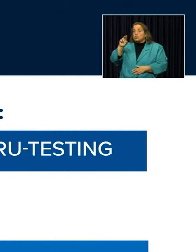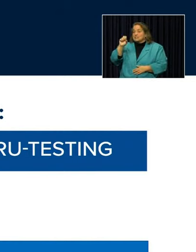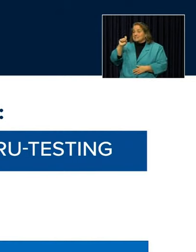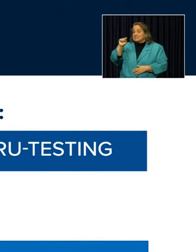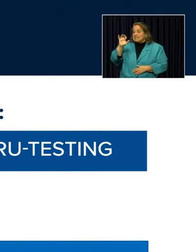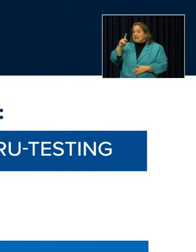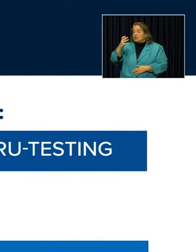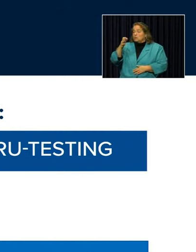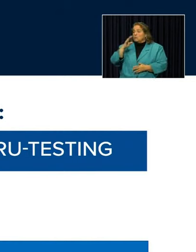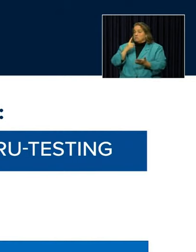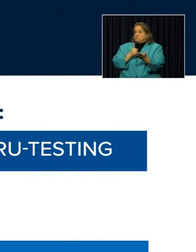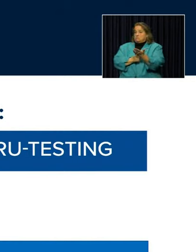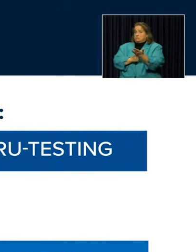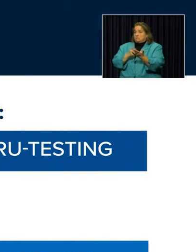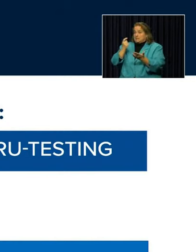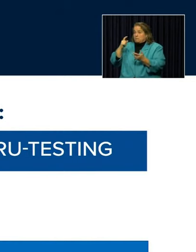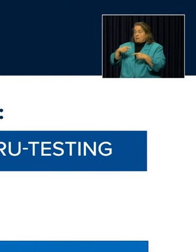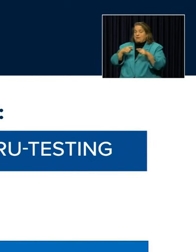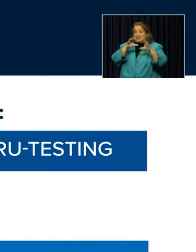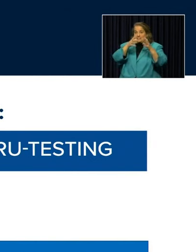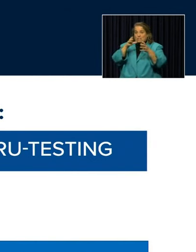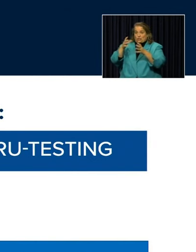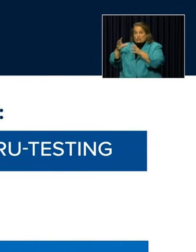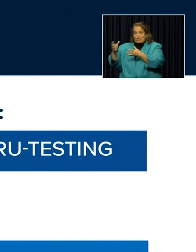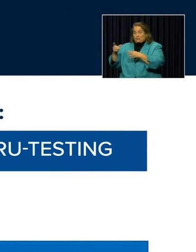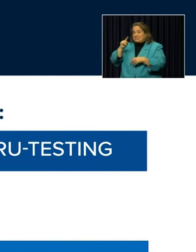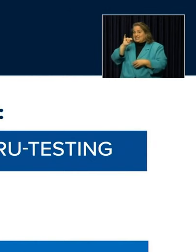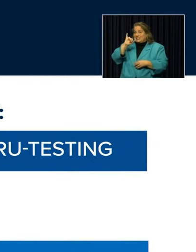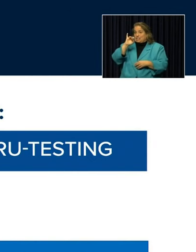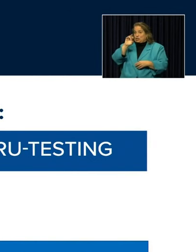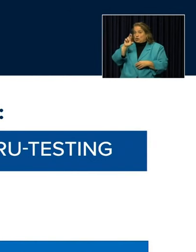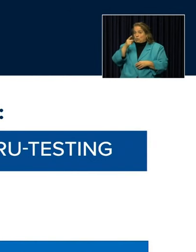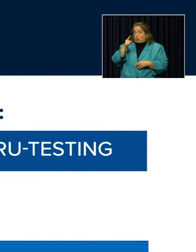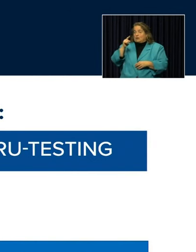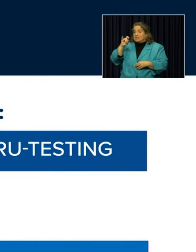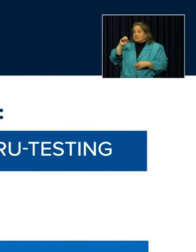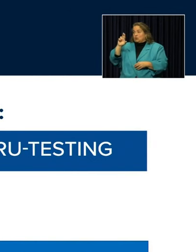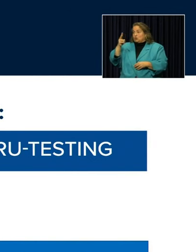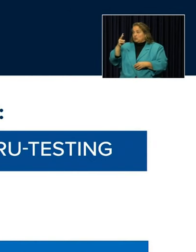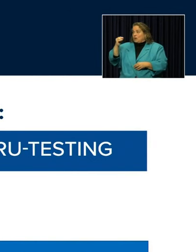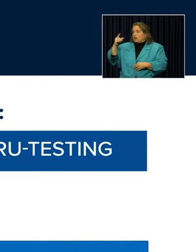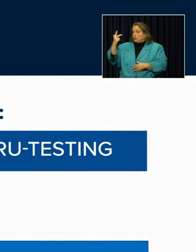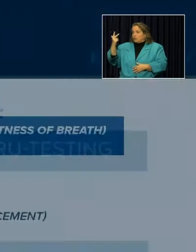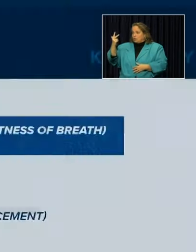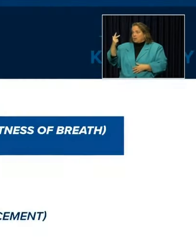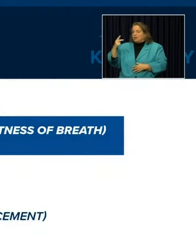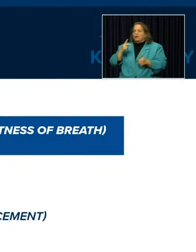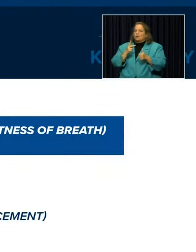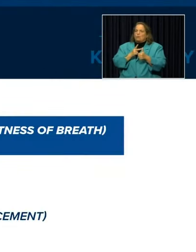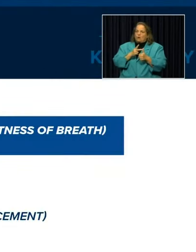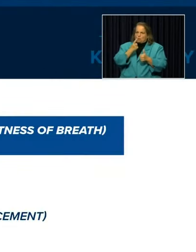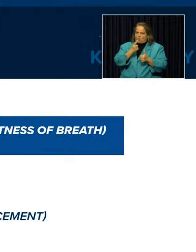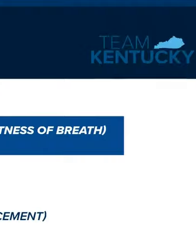INSTEAD OF RESPIRATORY. SO PRIORITY ONE WOULD BE HOSPITALIZED PATIENTS OR HEALTH CARE FACILITY WORKERS WITH